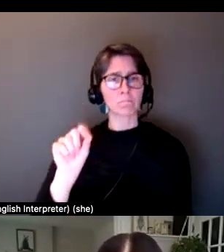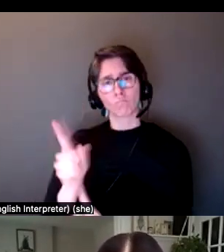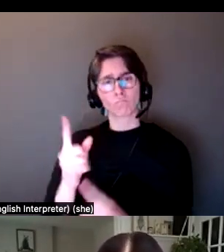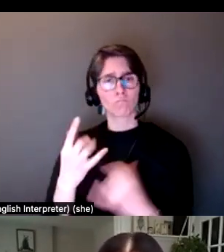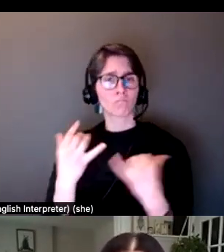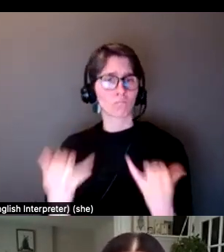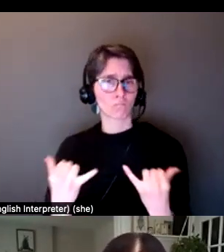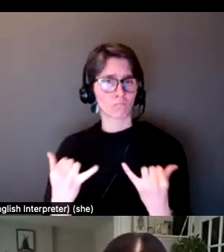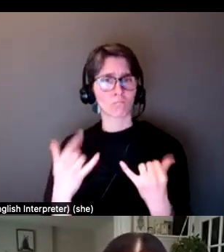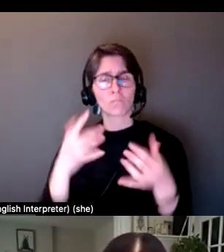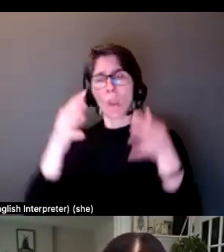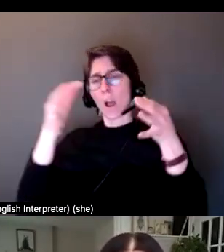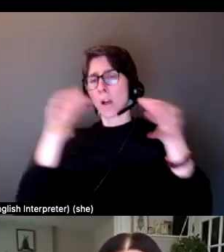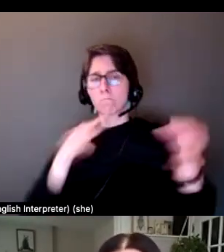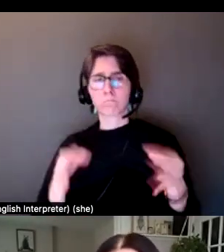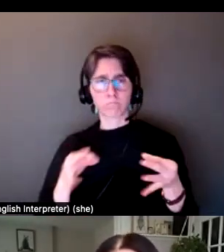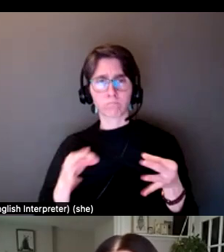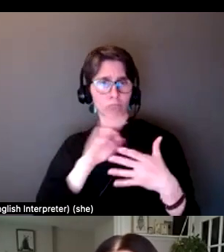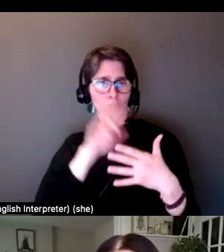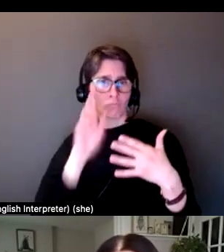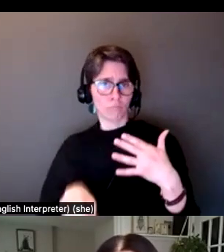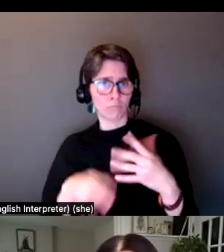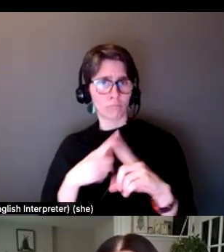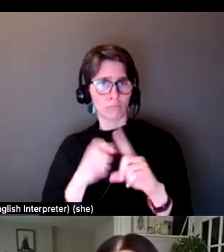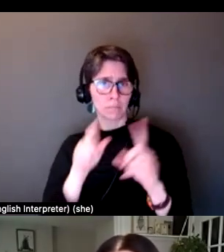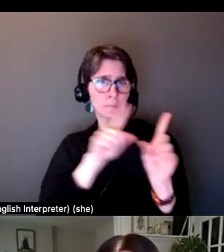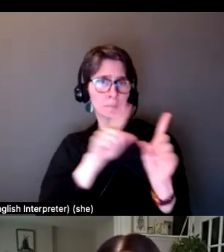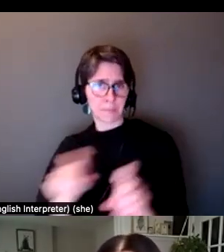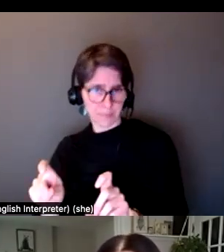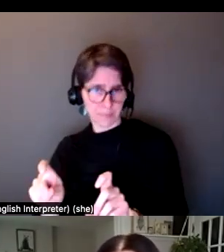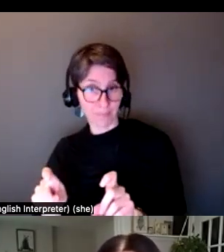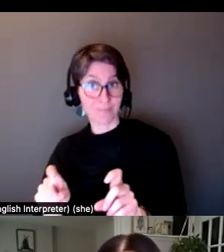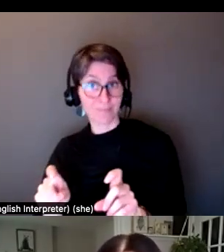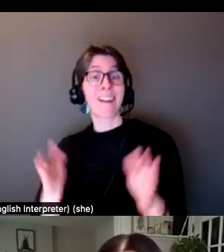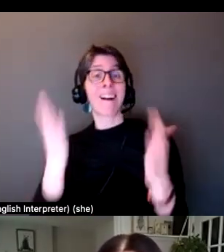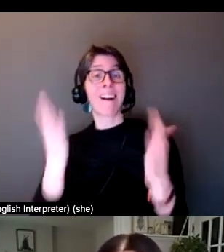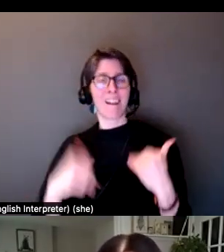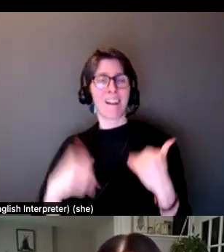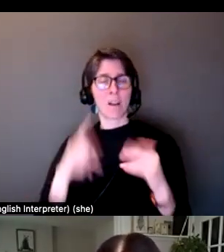results of the survey, and then we're going to move into more of a panel discussion on what the